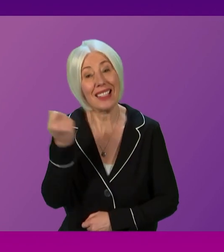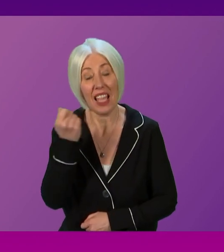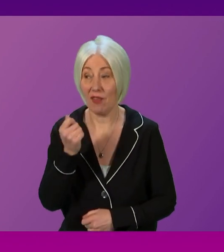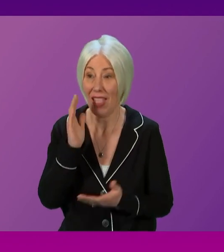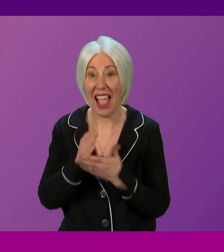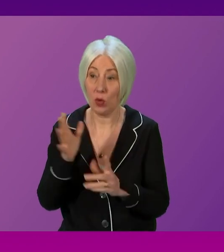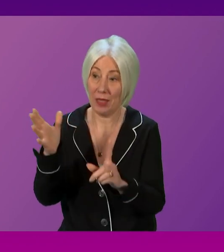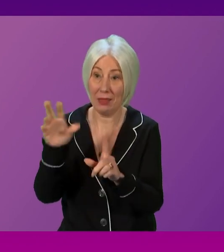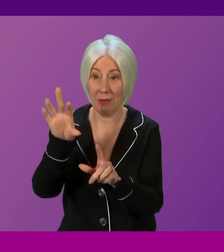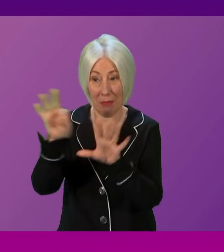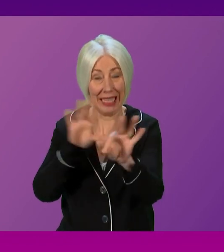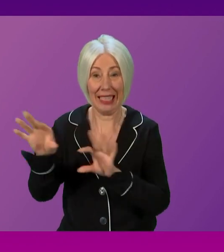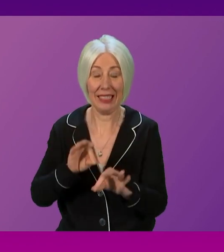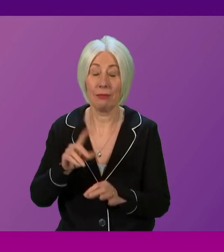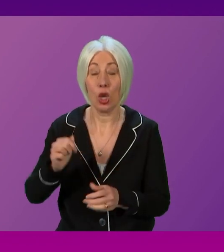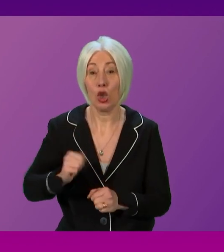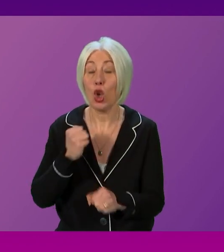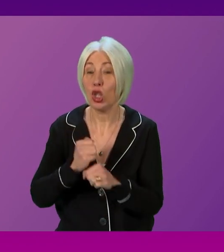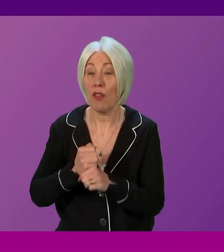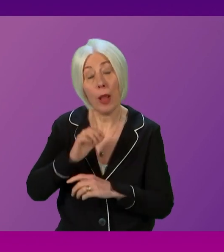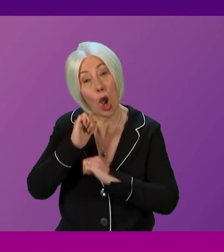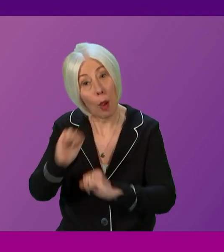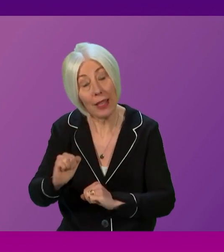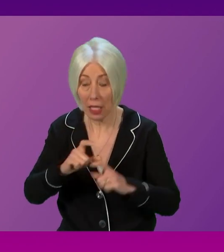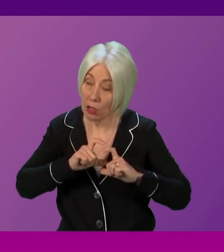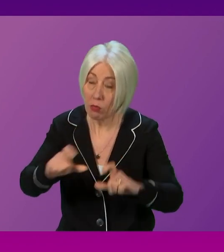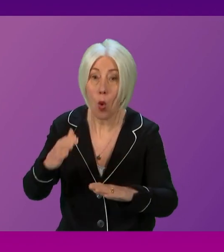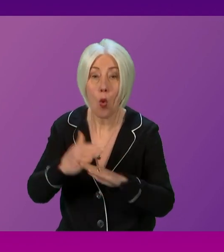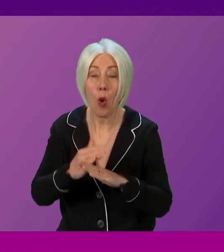The Scottish Government is committed to continued work with unsuccessful